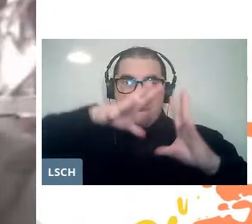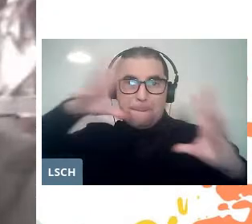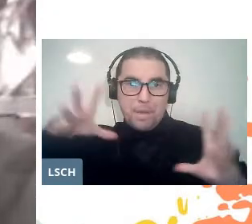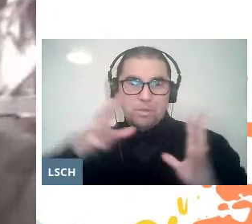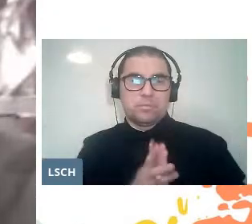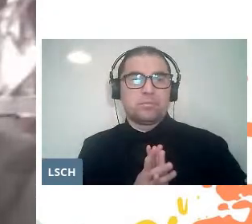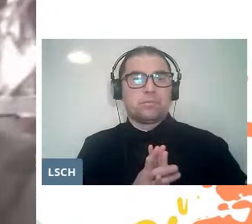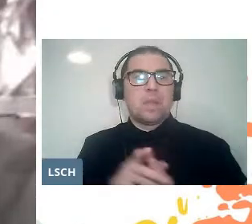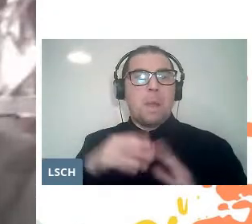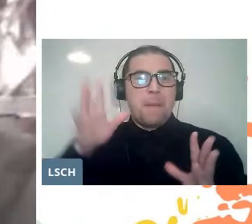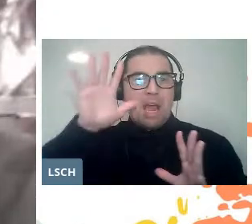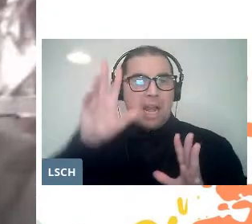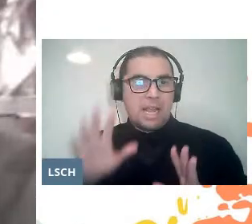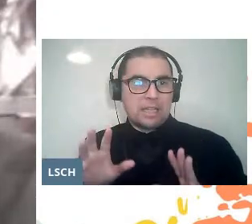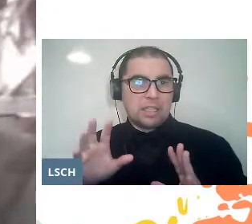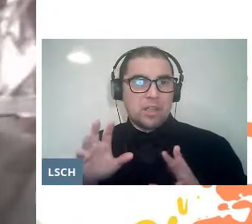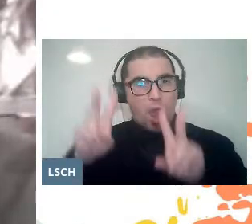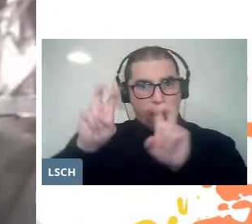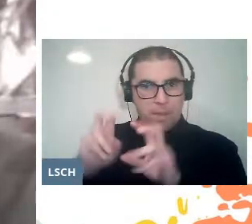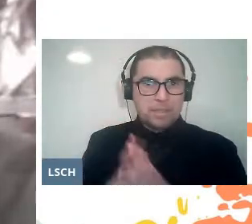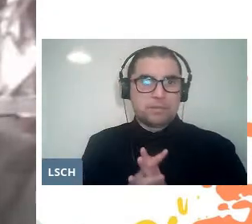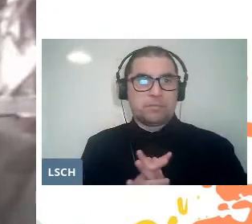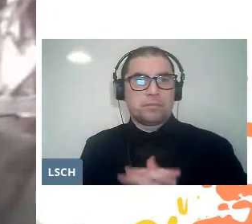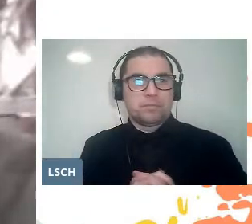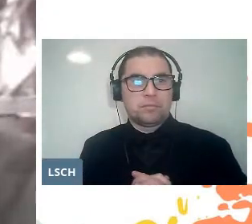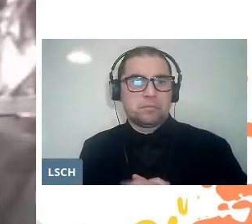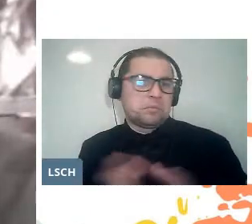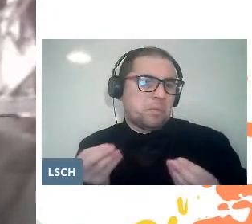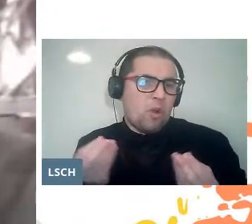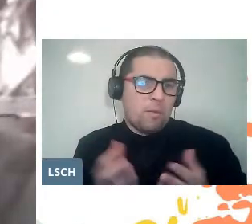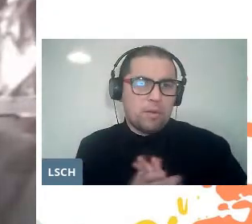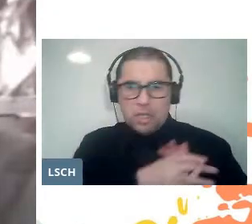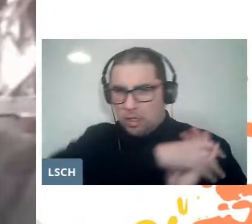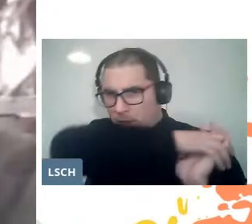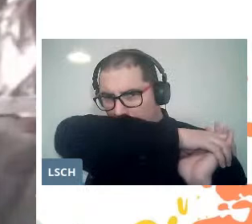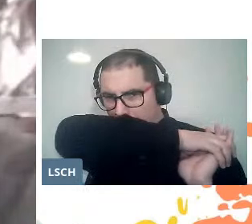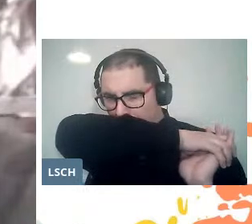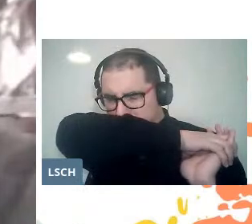of its thematic elements that enabled an important deployment